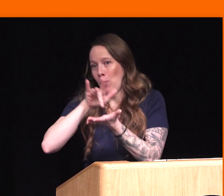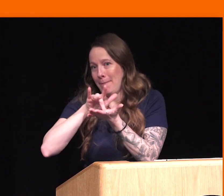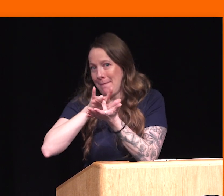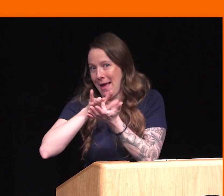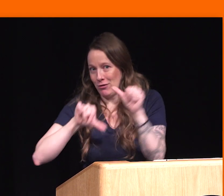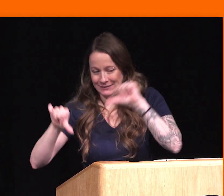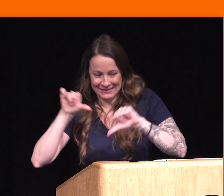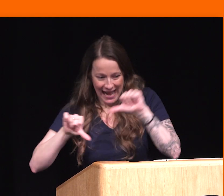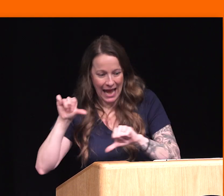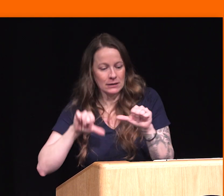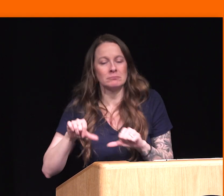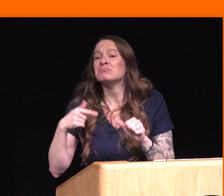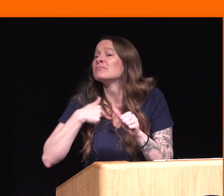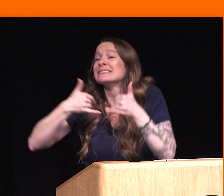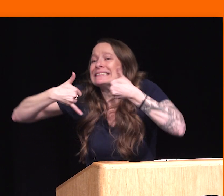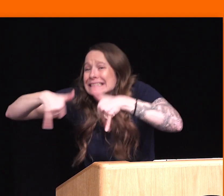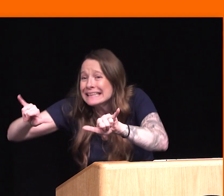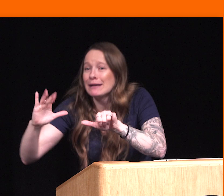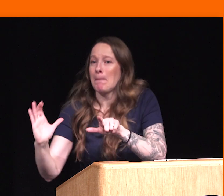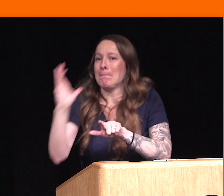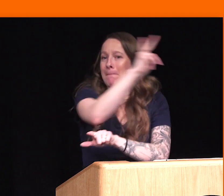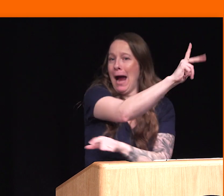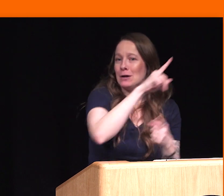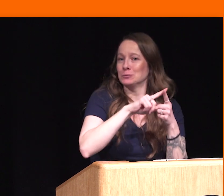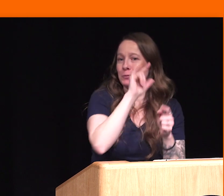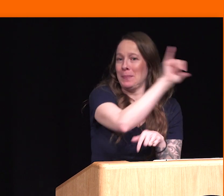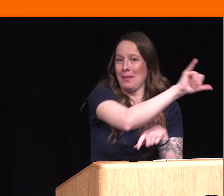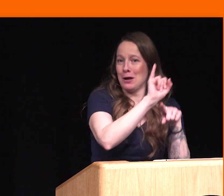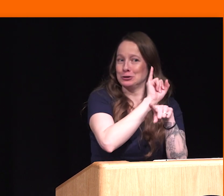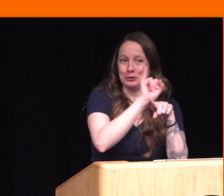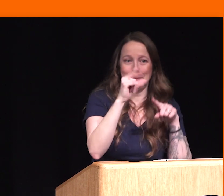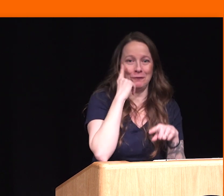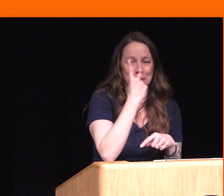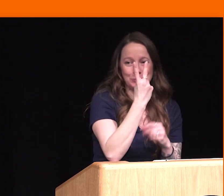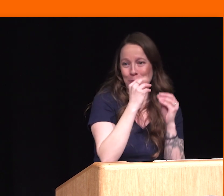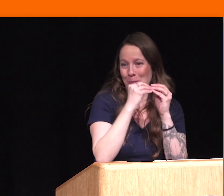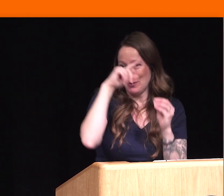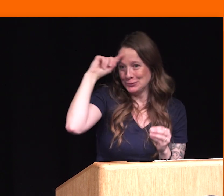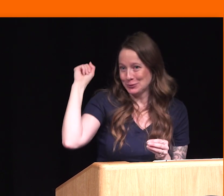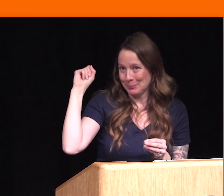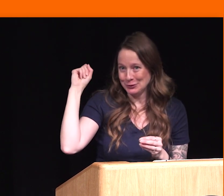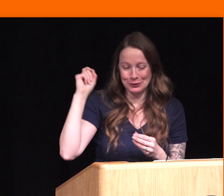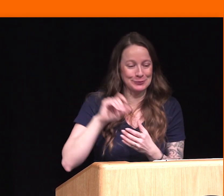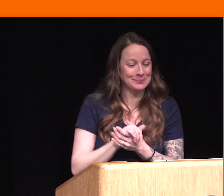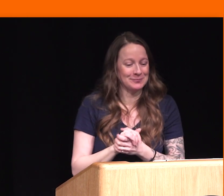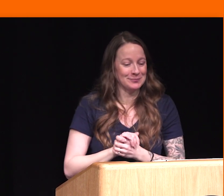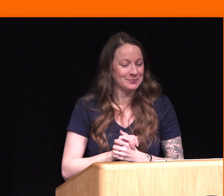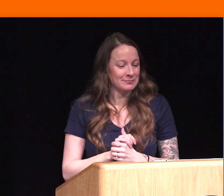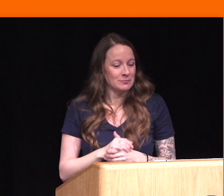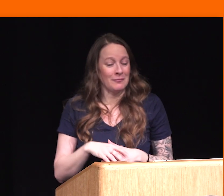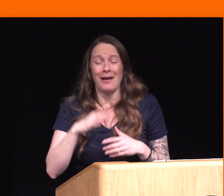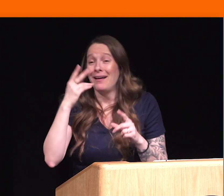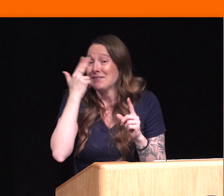I transferred to the bachelor's and biomedical sciences, and I went back to that PACE lab for the next two summers.